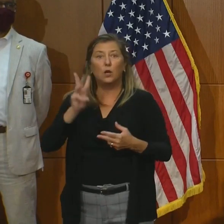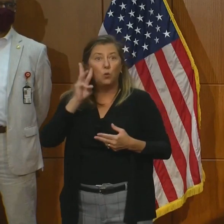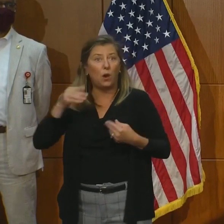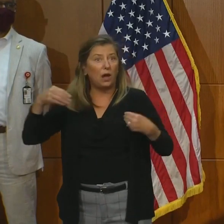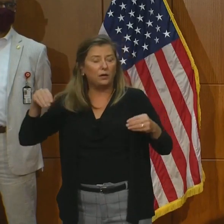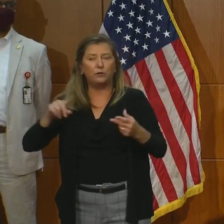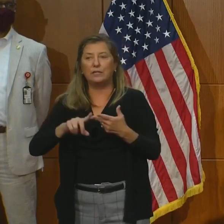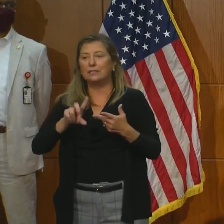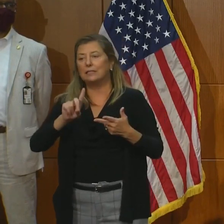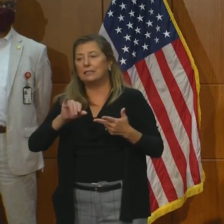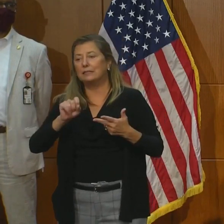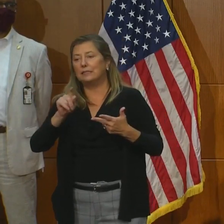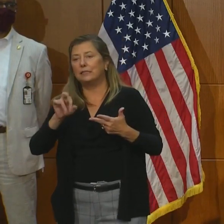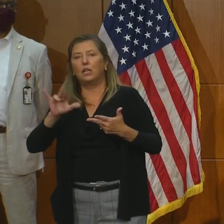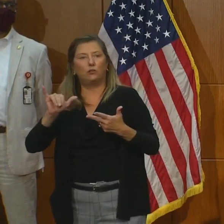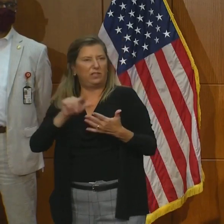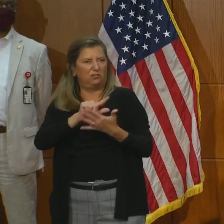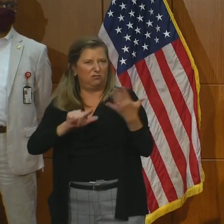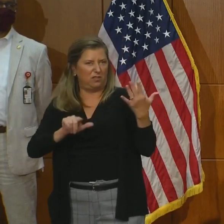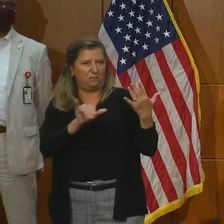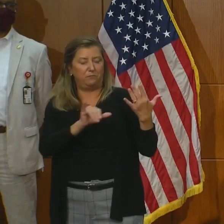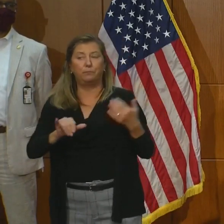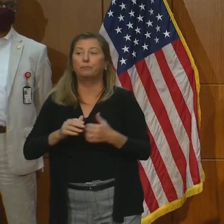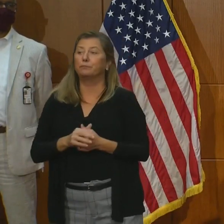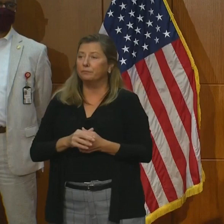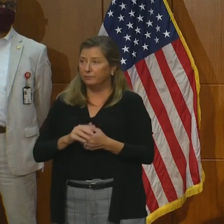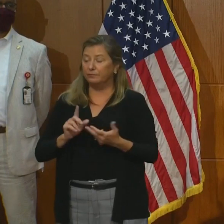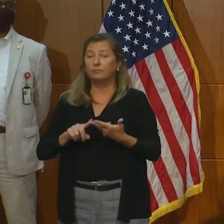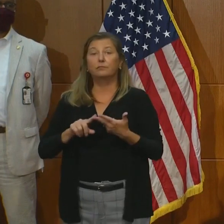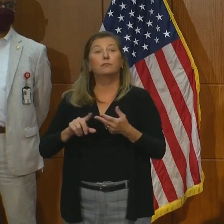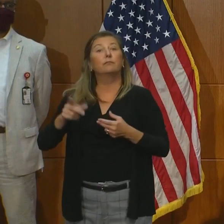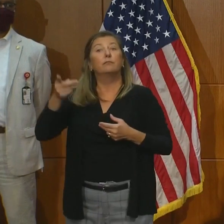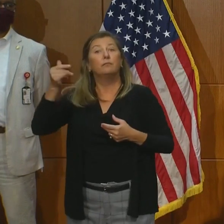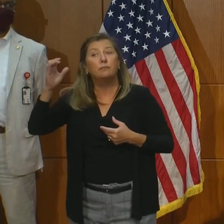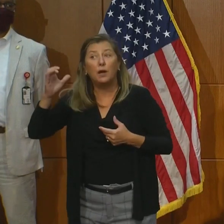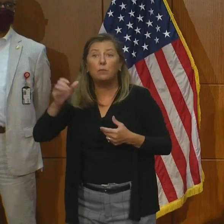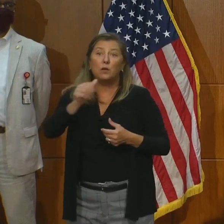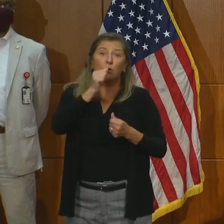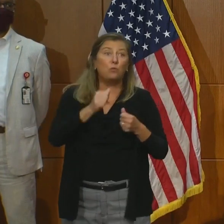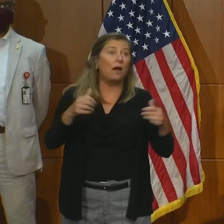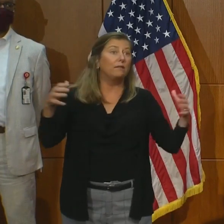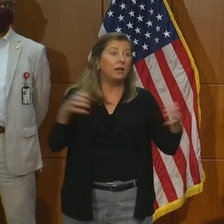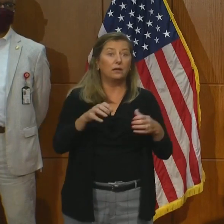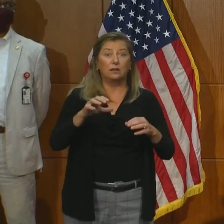FIFTY PER CENT CAPACITY ALONG WITH COURTS BURKE MINORIES. IS